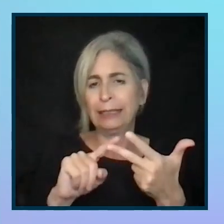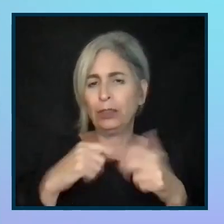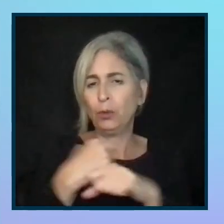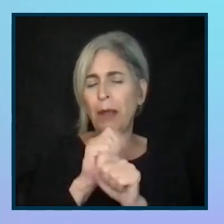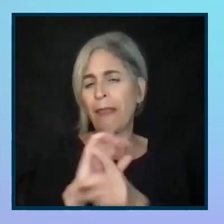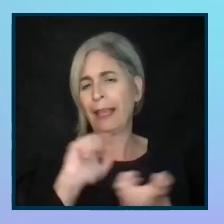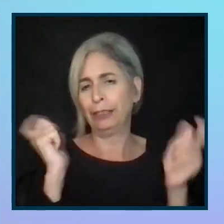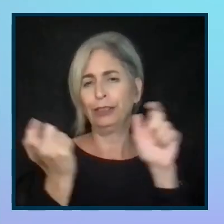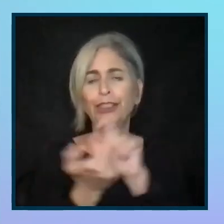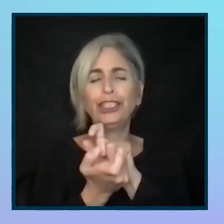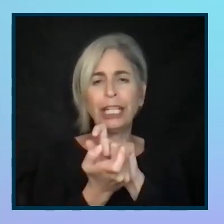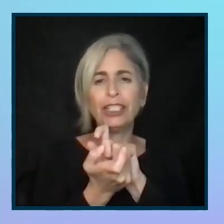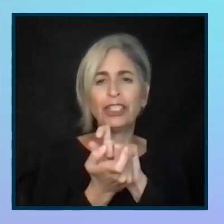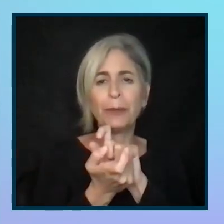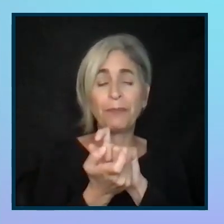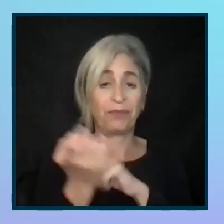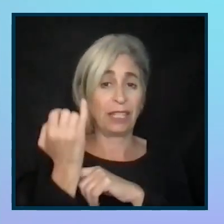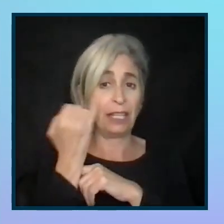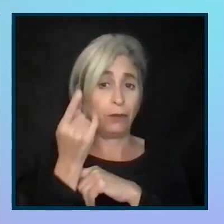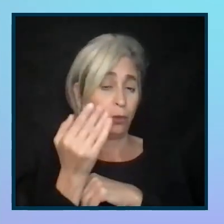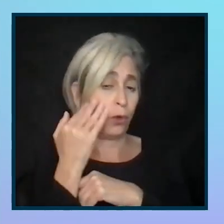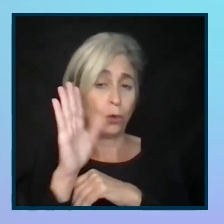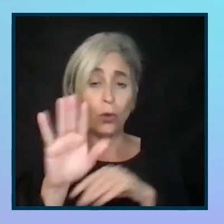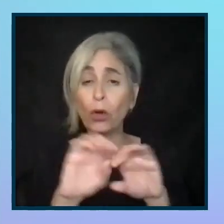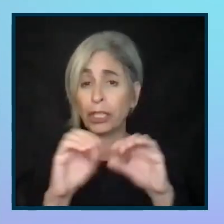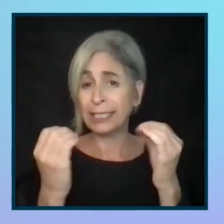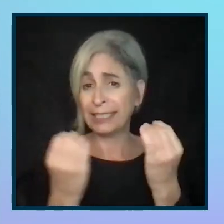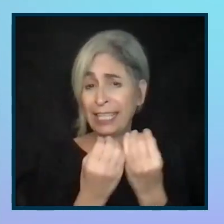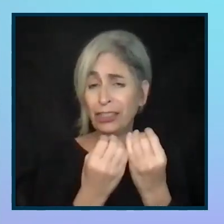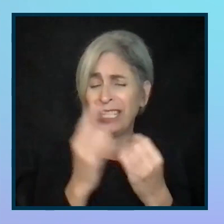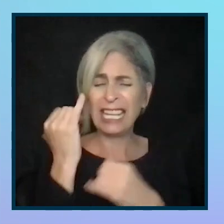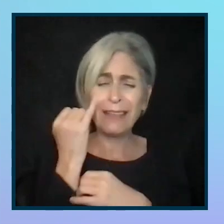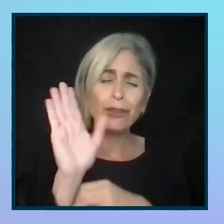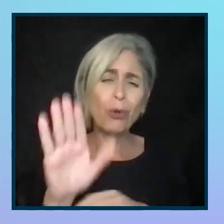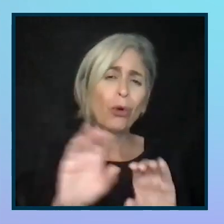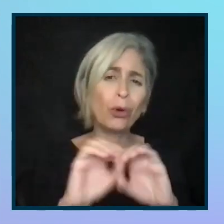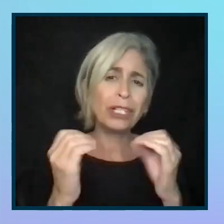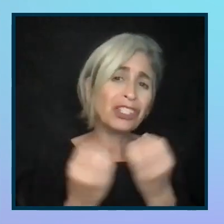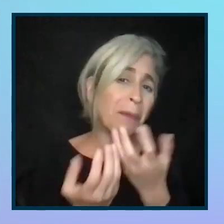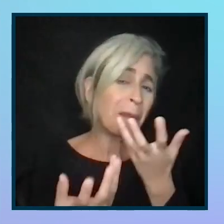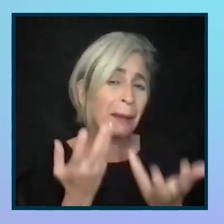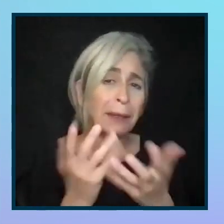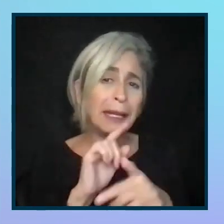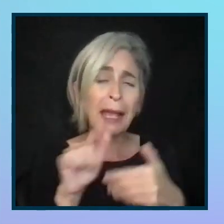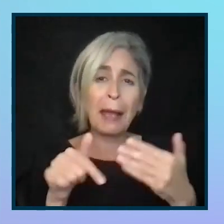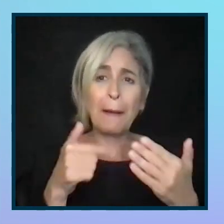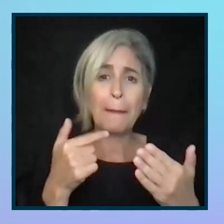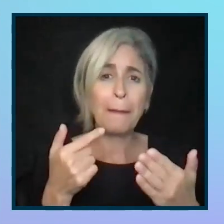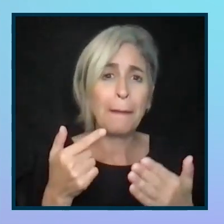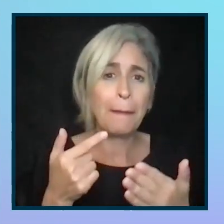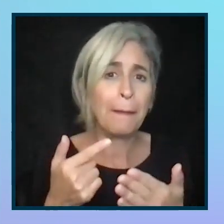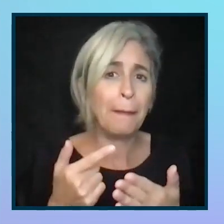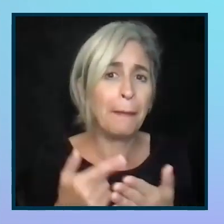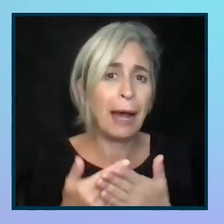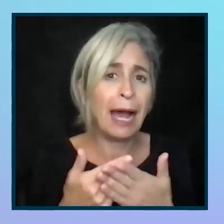And that's if you know your organization, 'cause your organization might be about compliance, it might be that the bottom line is,